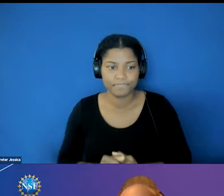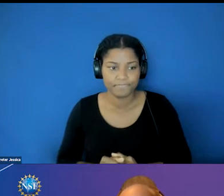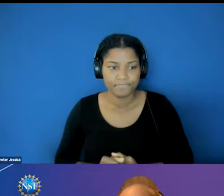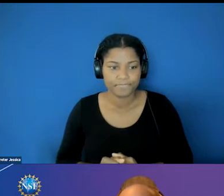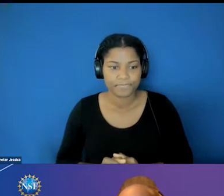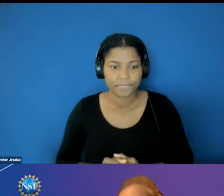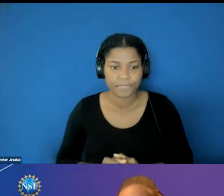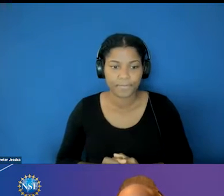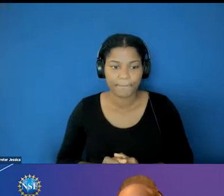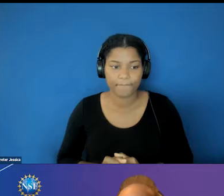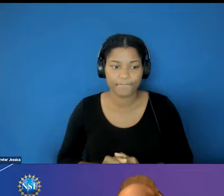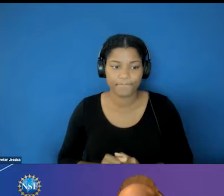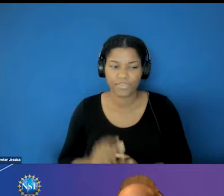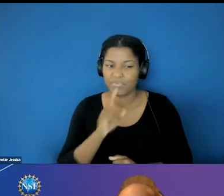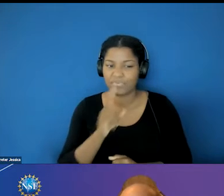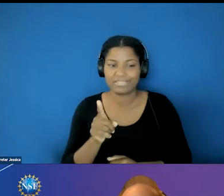It is the general,